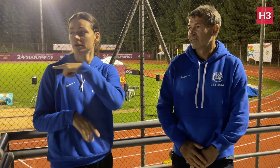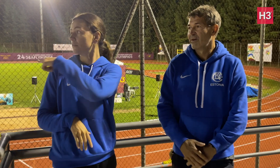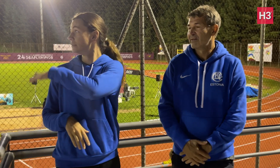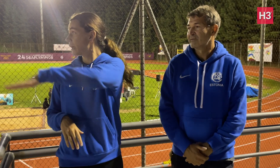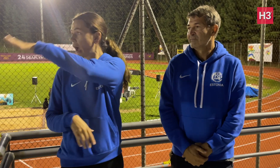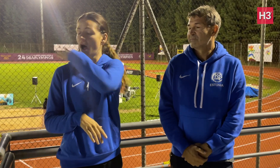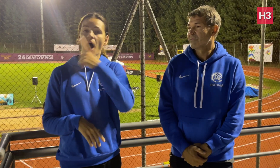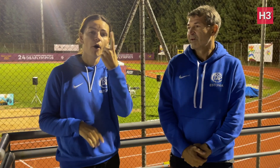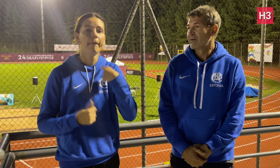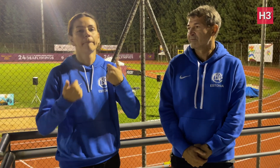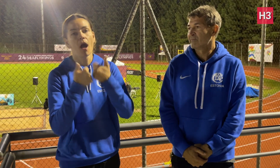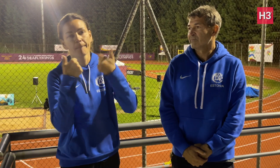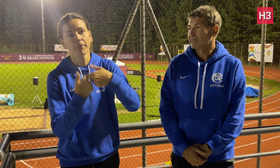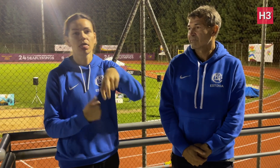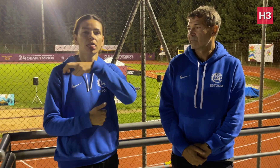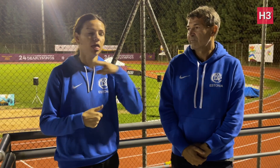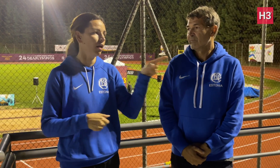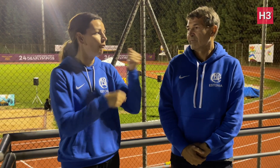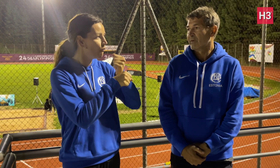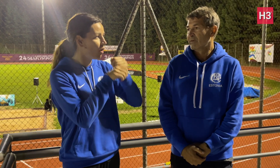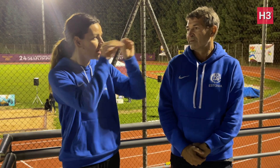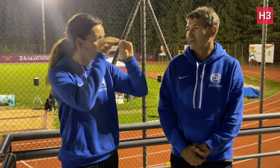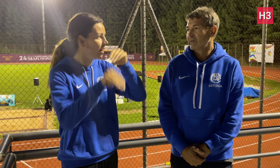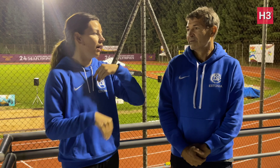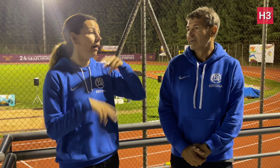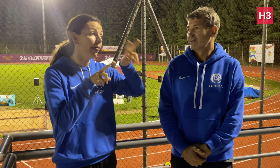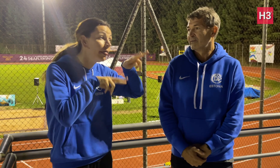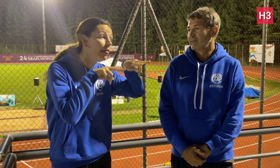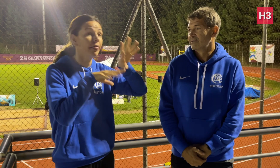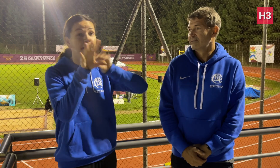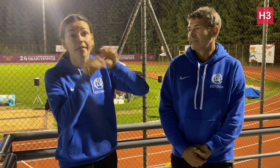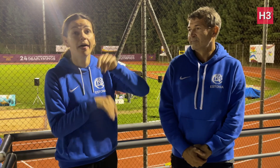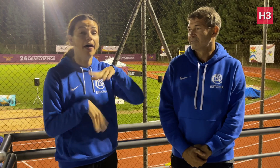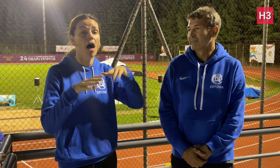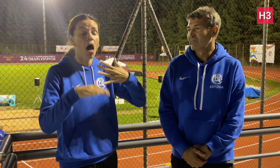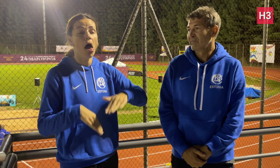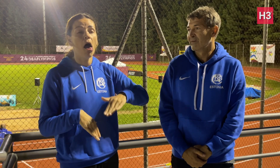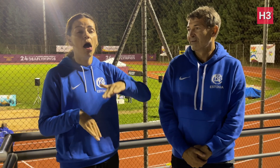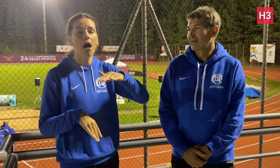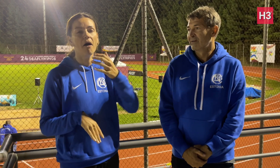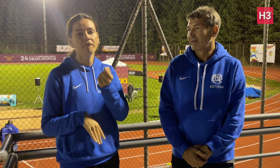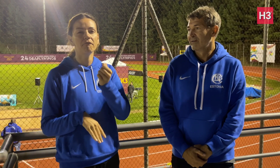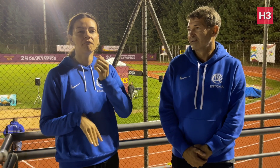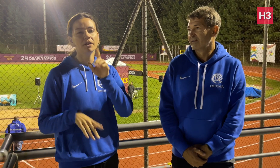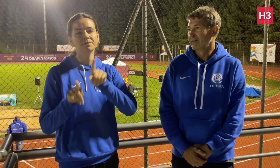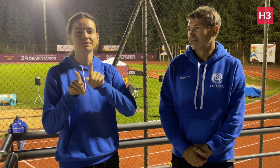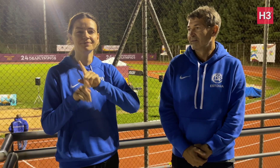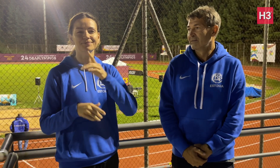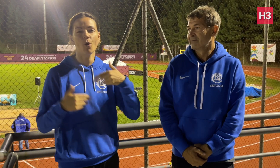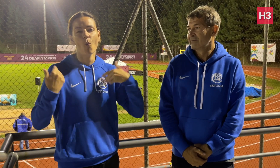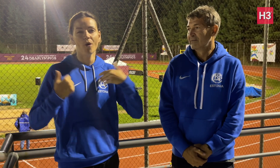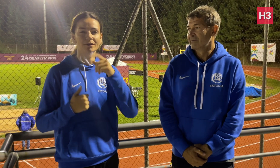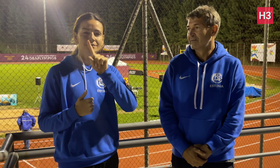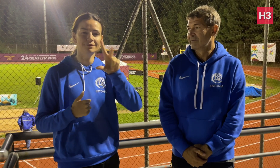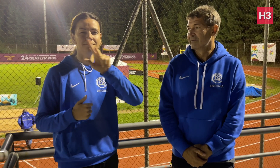because of my father. I always came by after school to watch my father training youths,